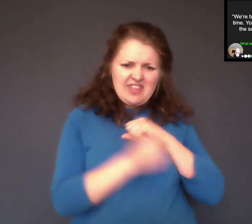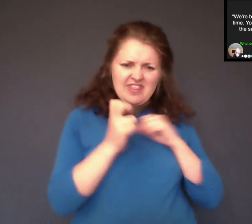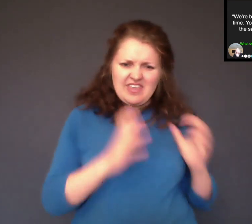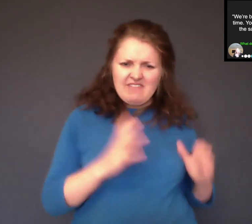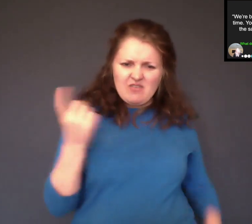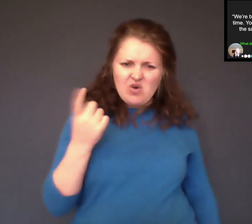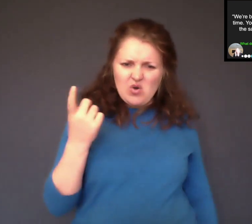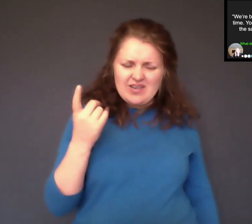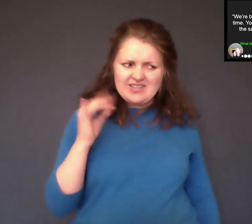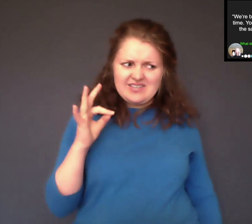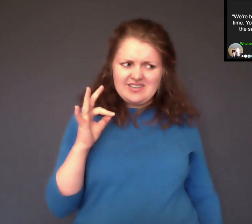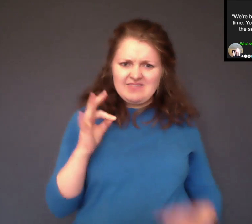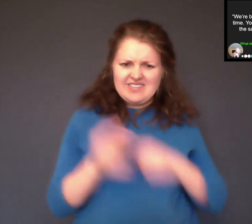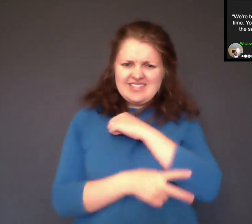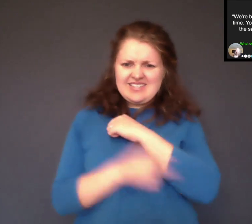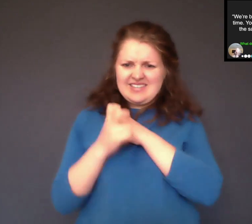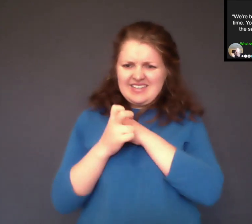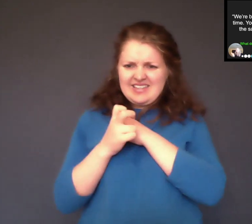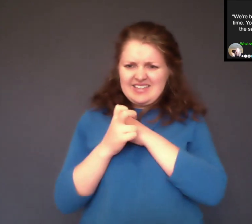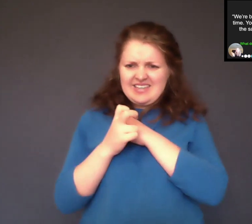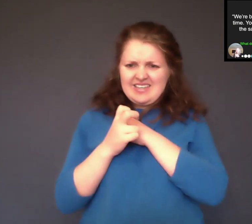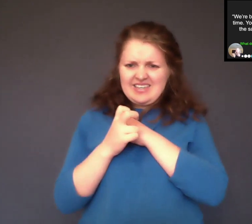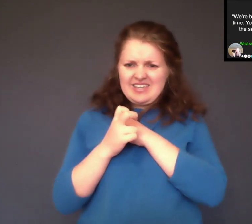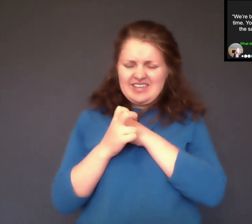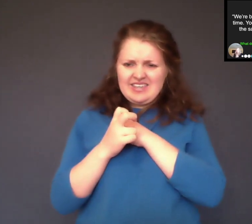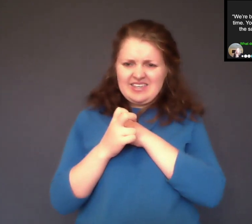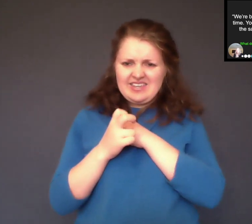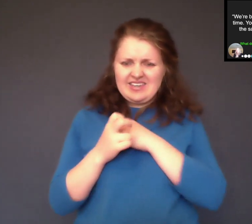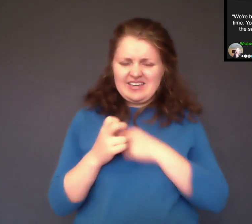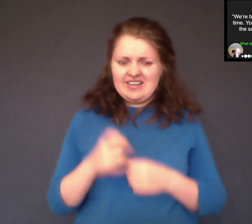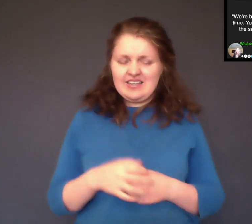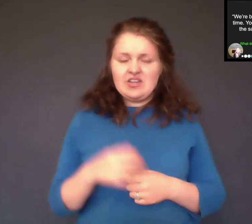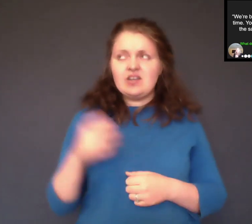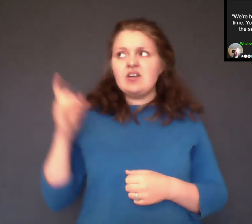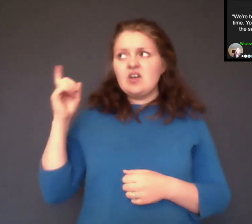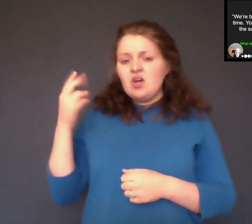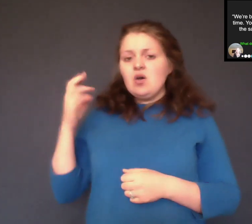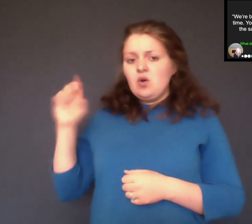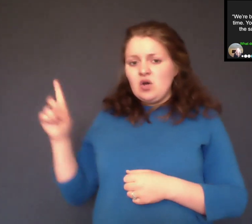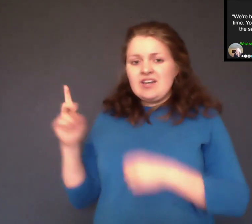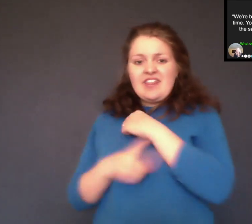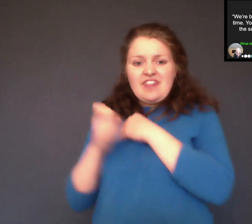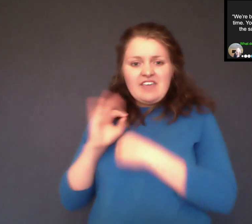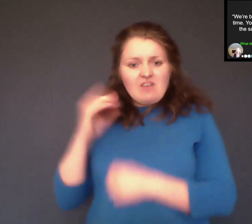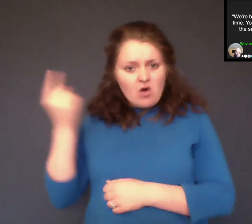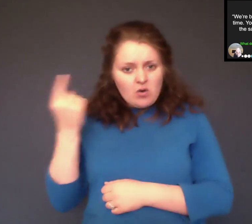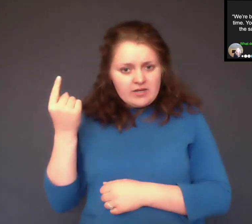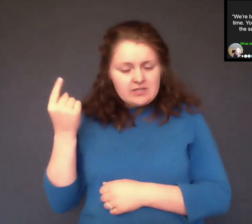so we know that hood is a thief of always because he steals time from people